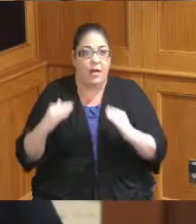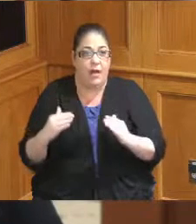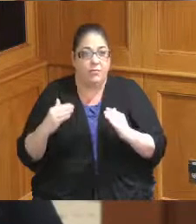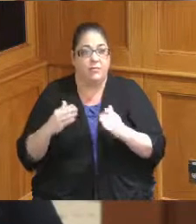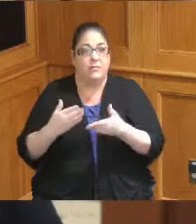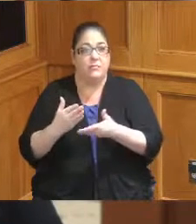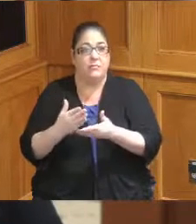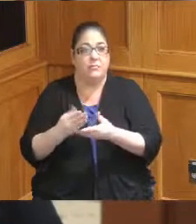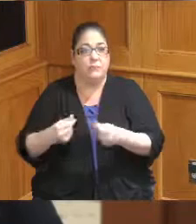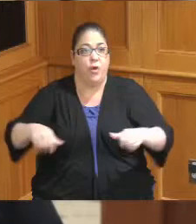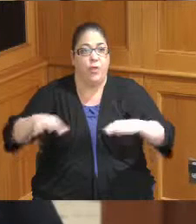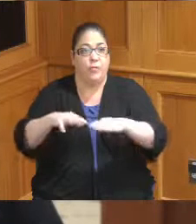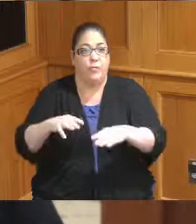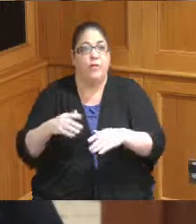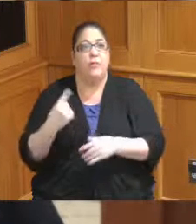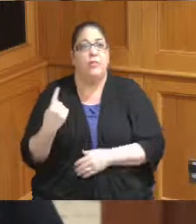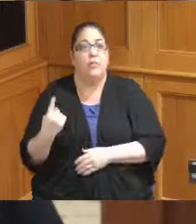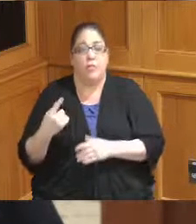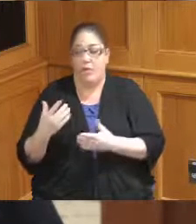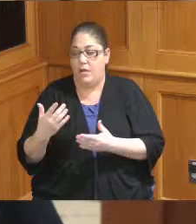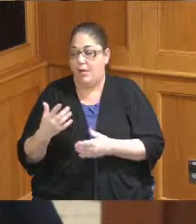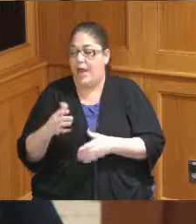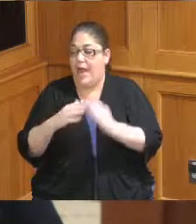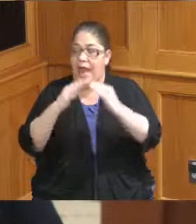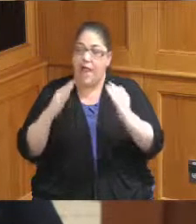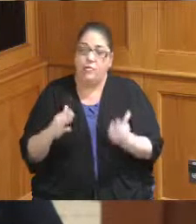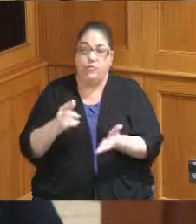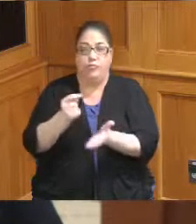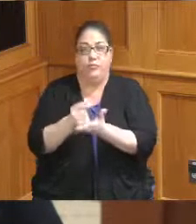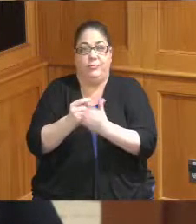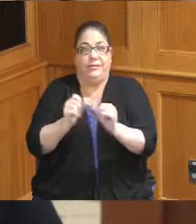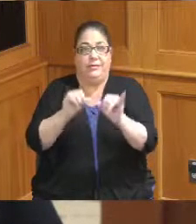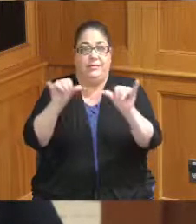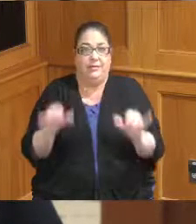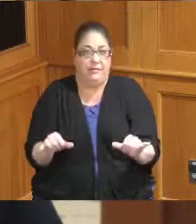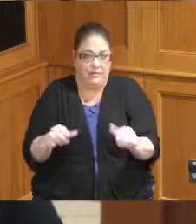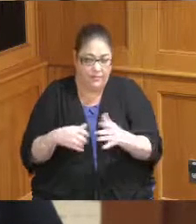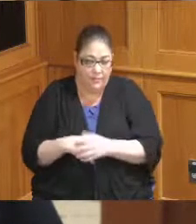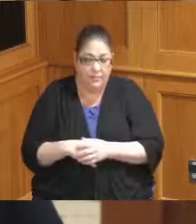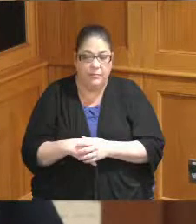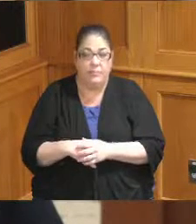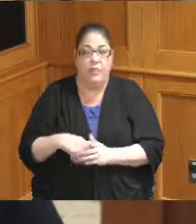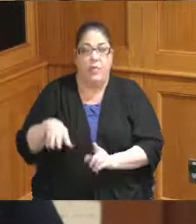currently served by a household sewage treatment system the owner of the benefited property